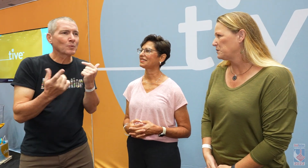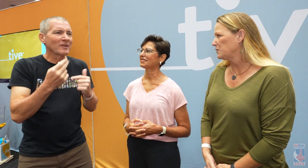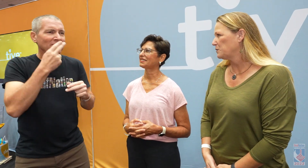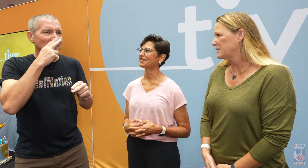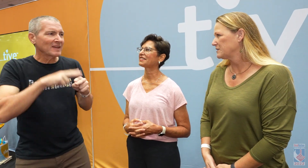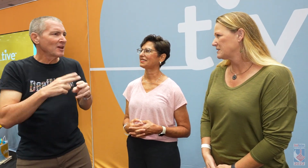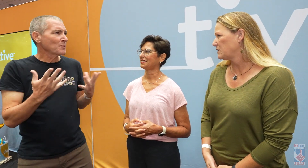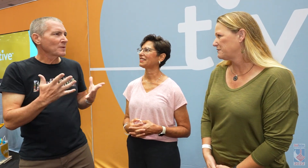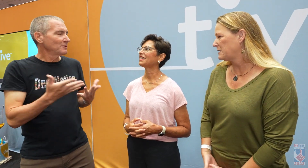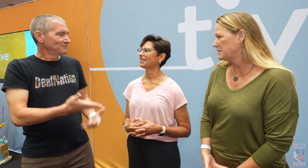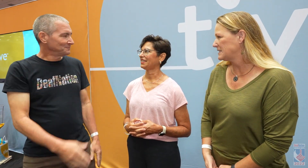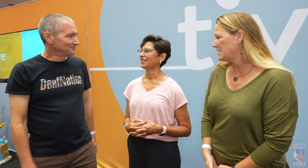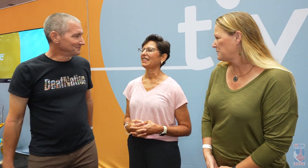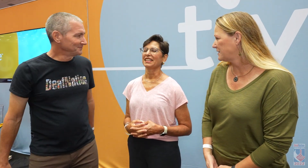what’s been fun so far?